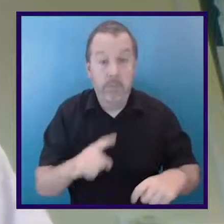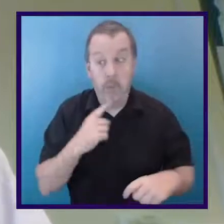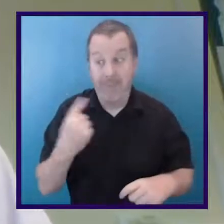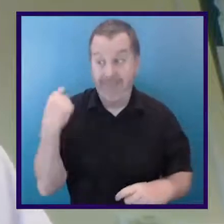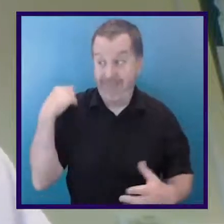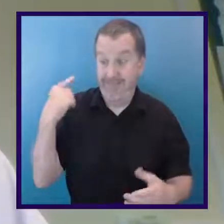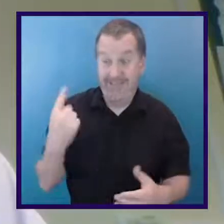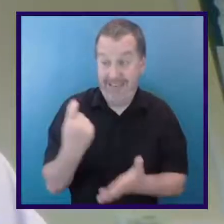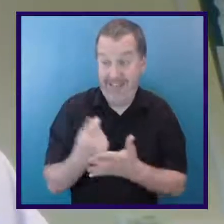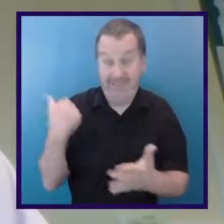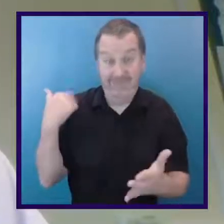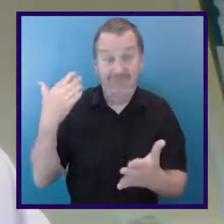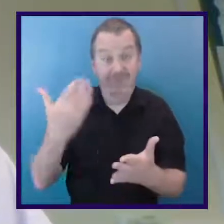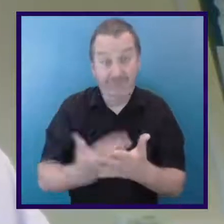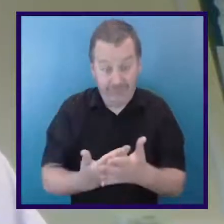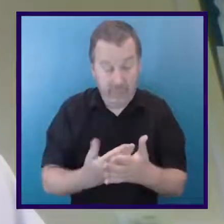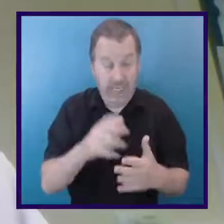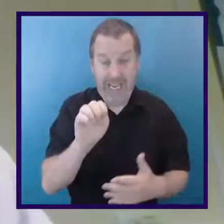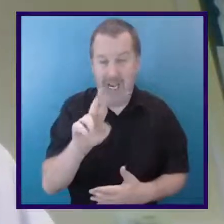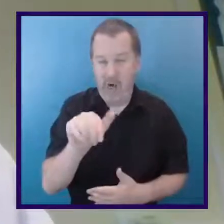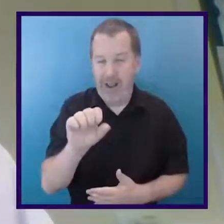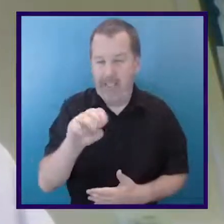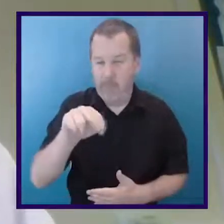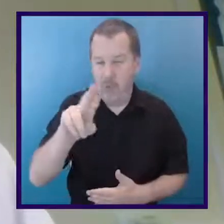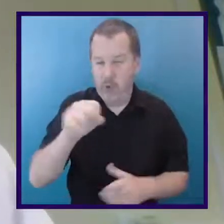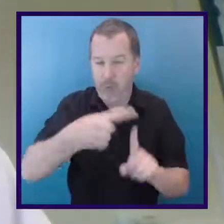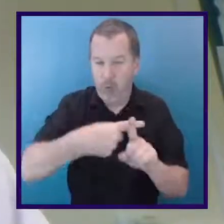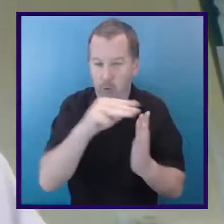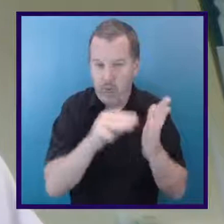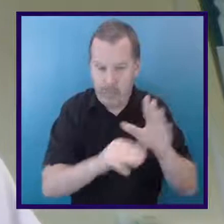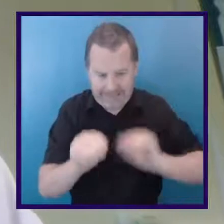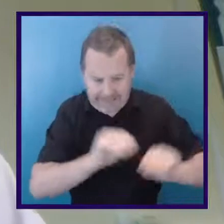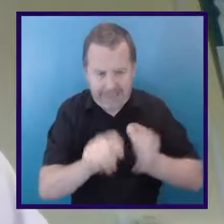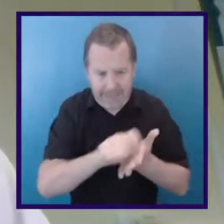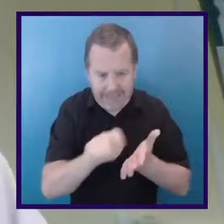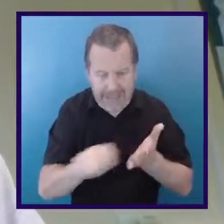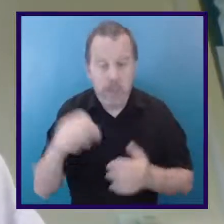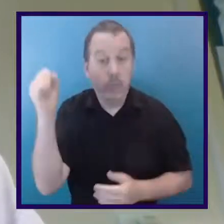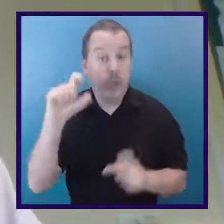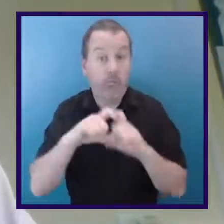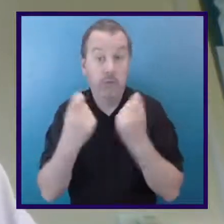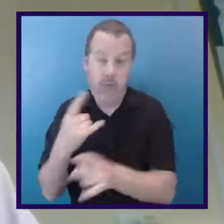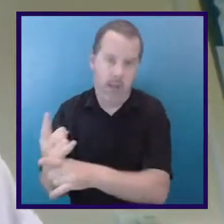We had a lot of support from the British Council actually putting together the Erasmus+ programme and the application.